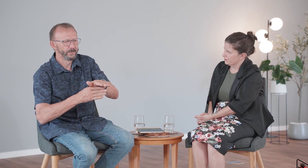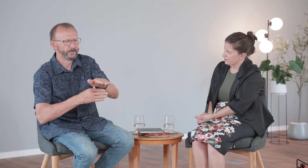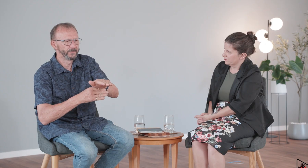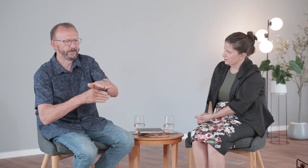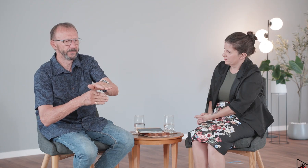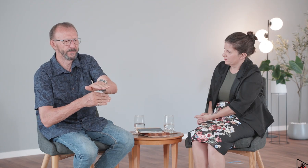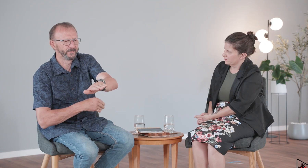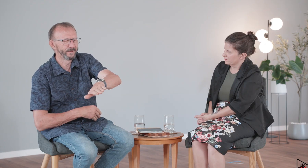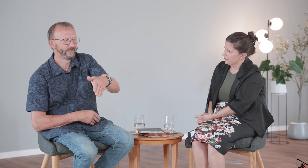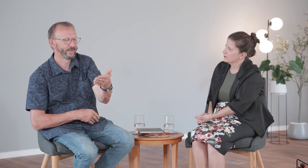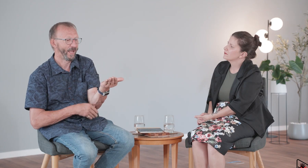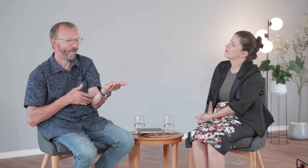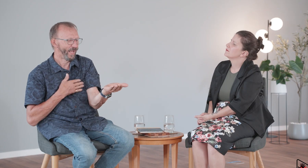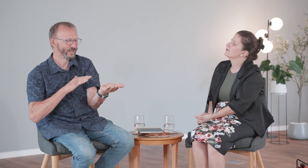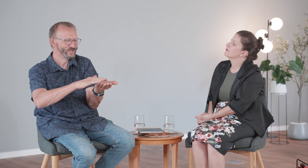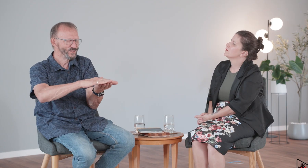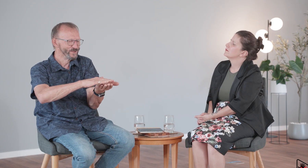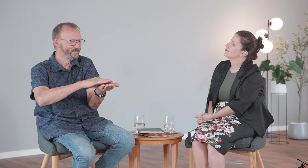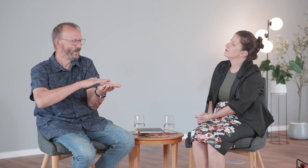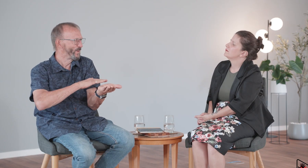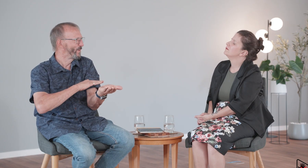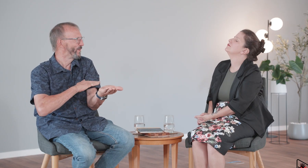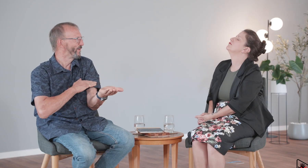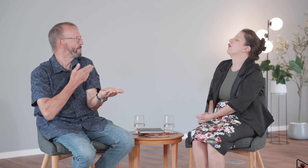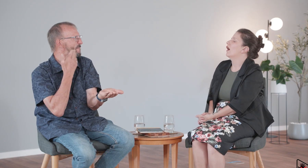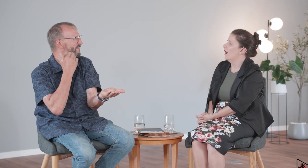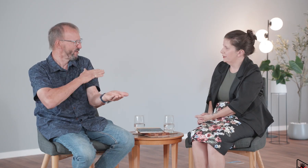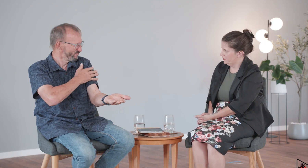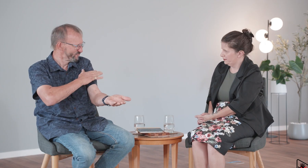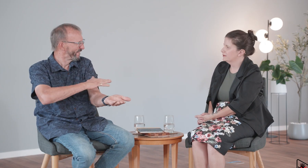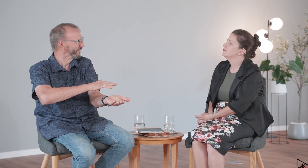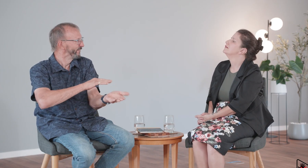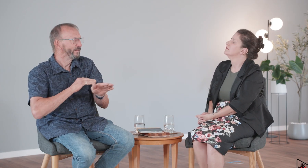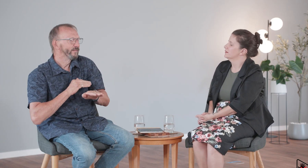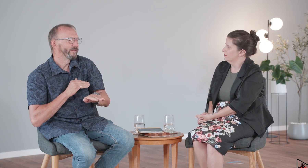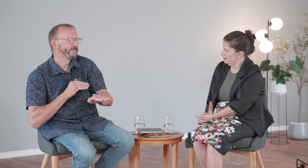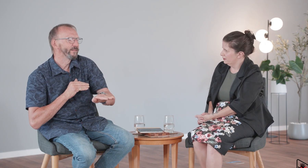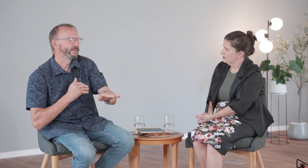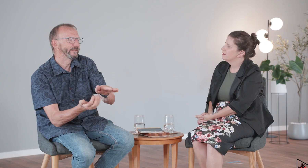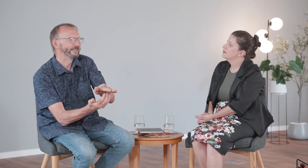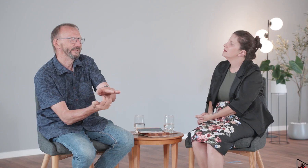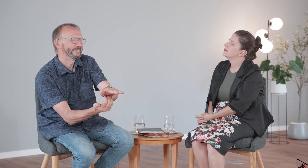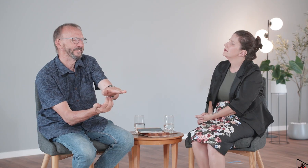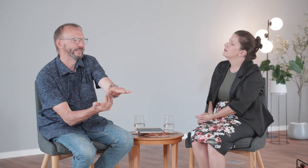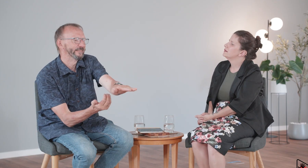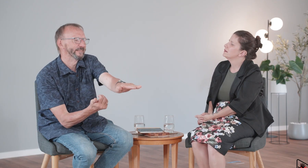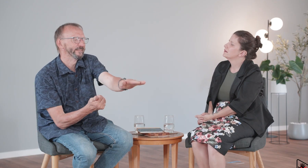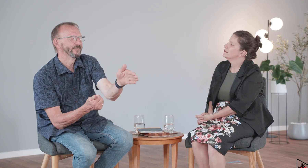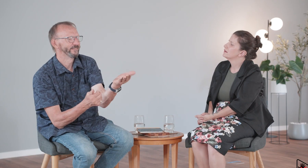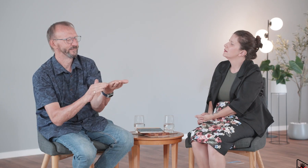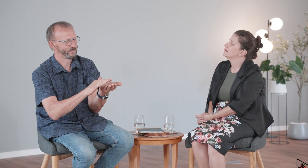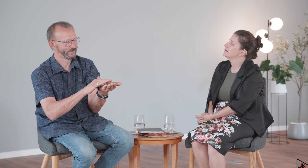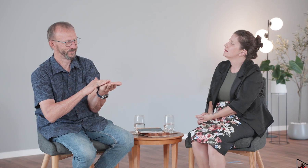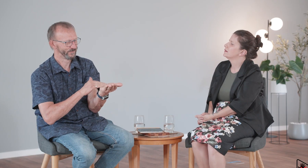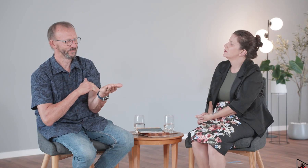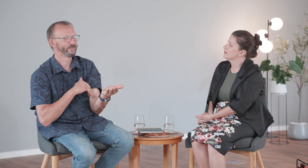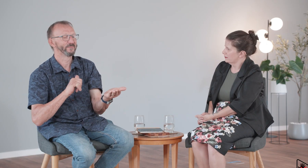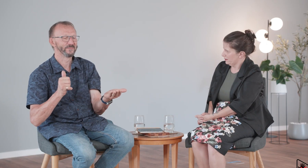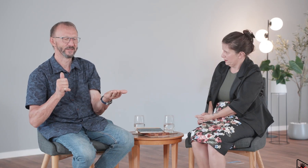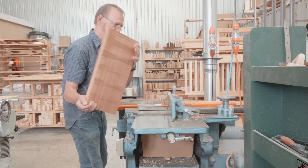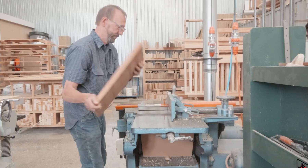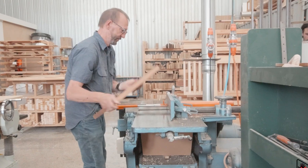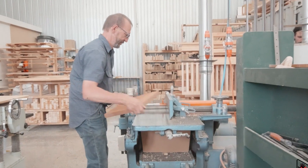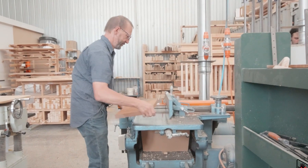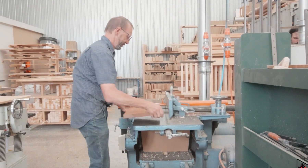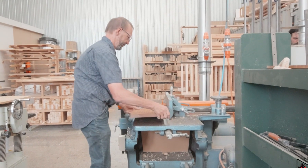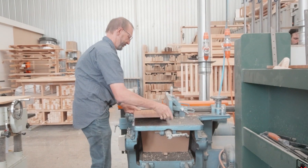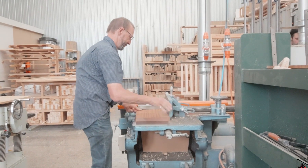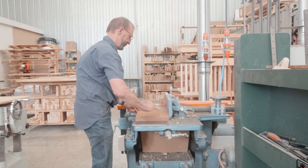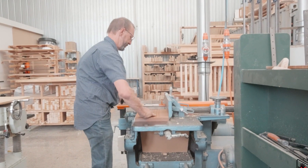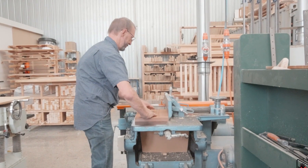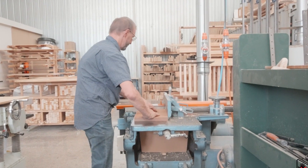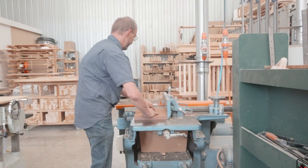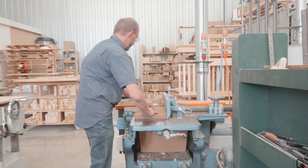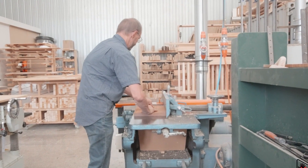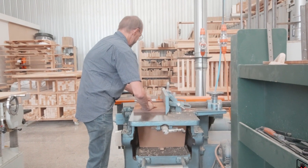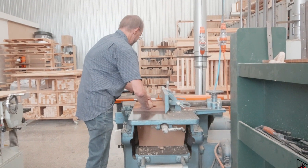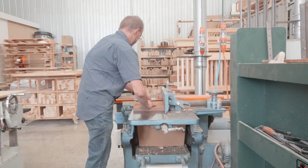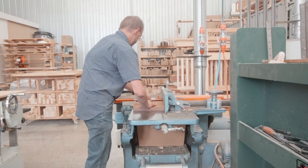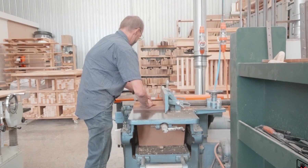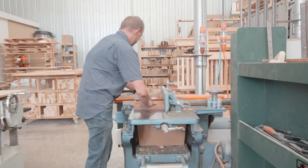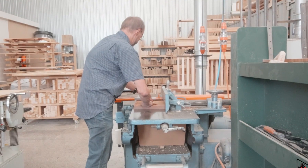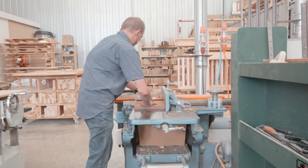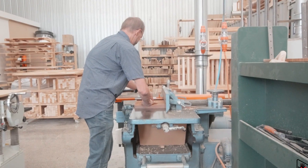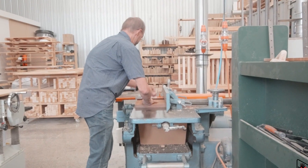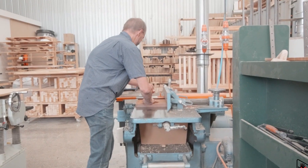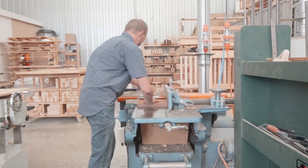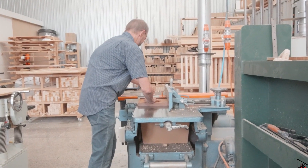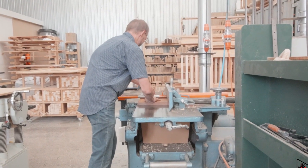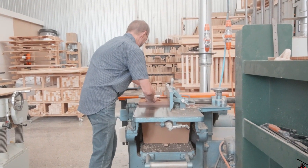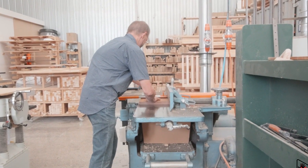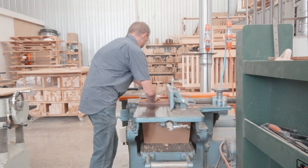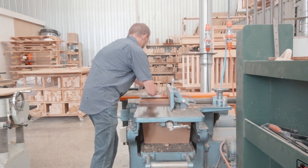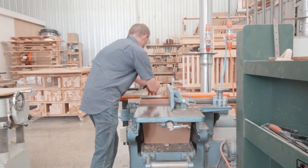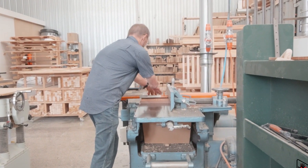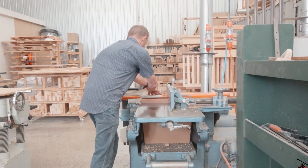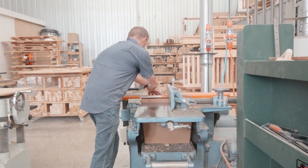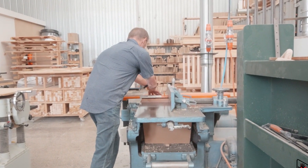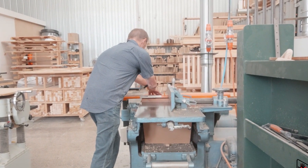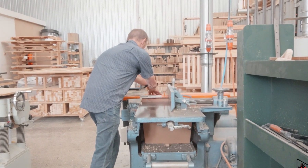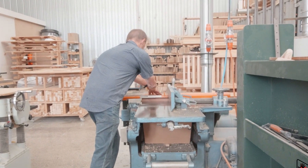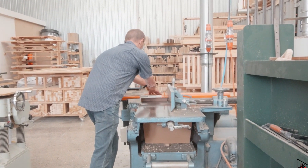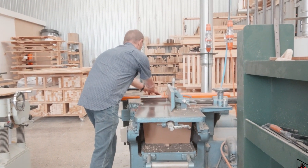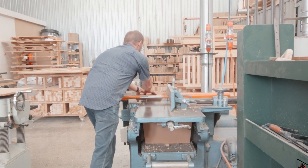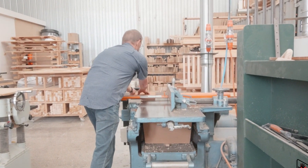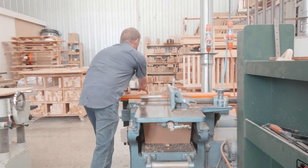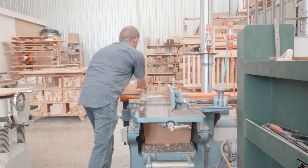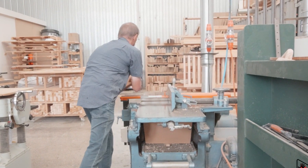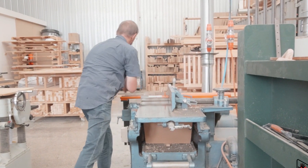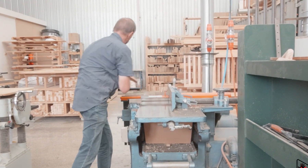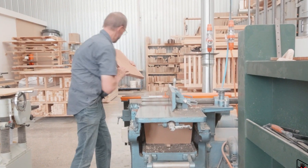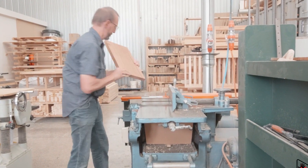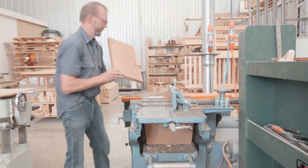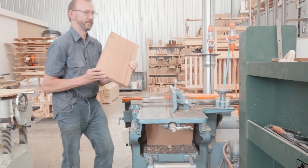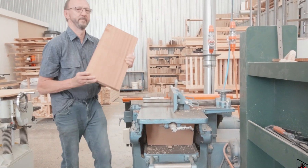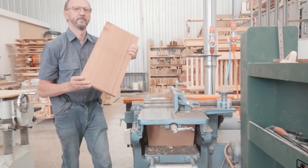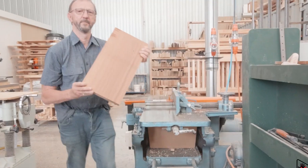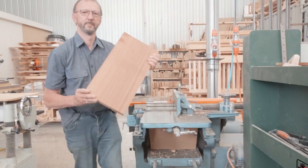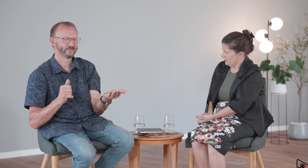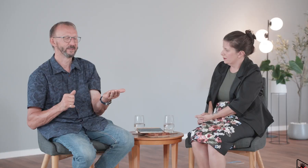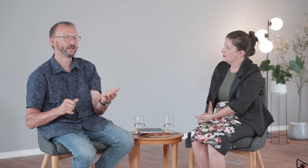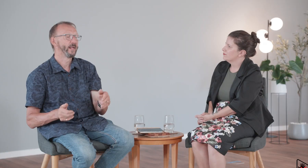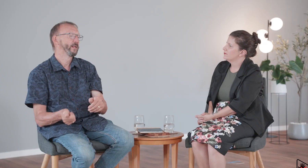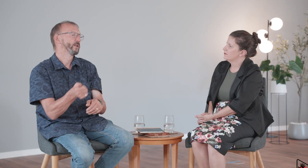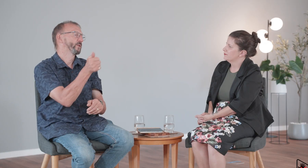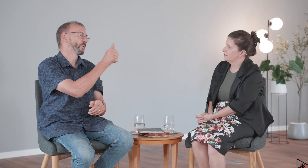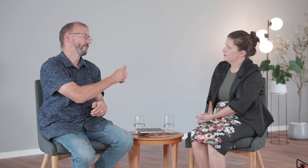is fed through this and the Buzzer removes that roughness and becomes nice and smooth